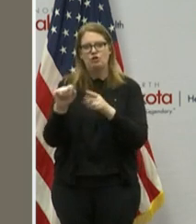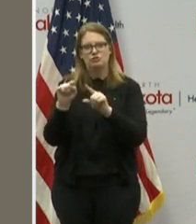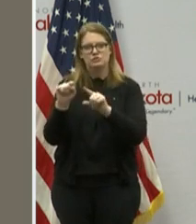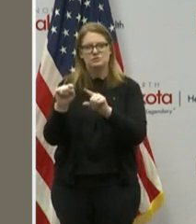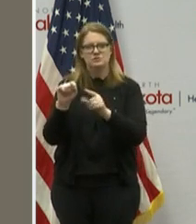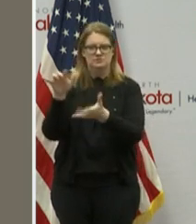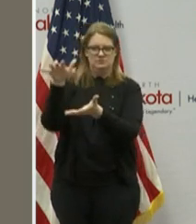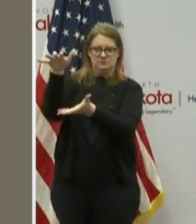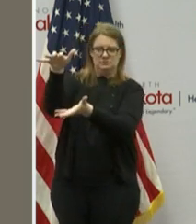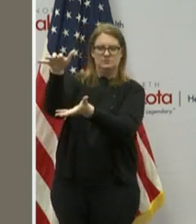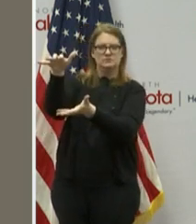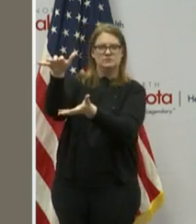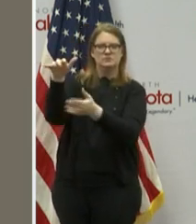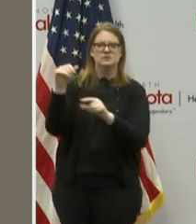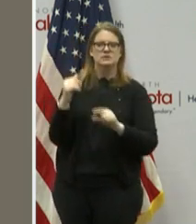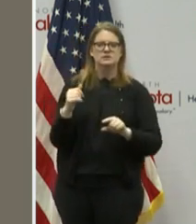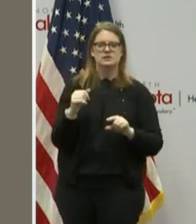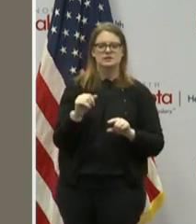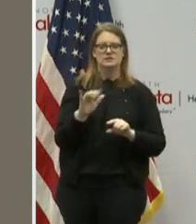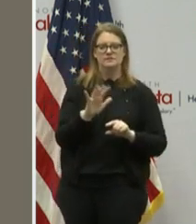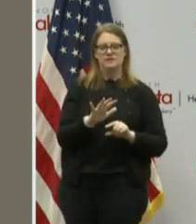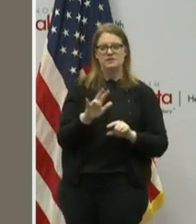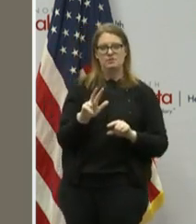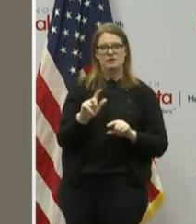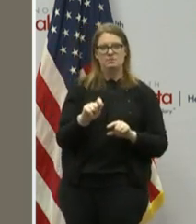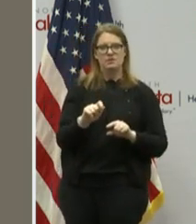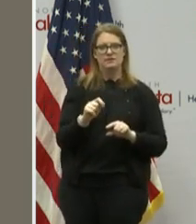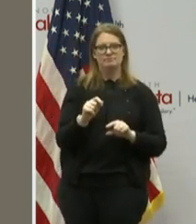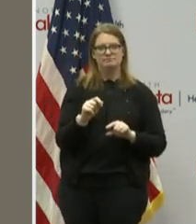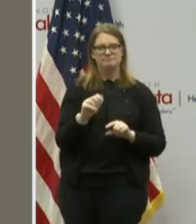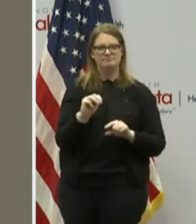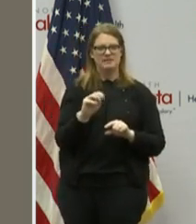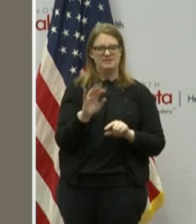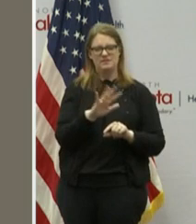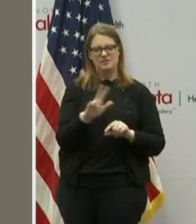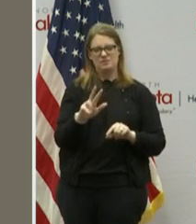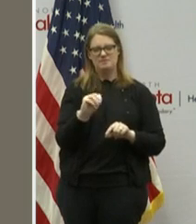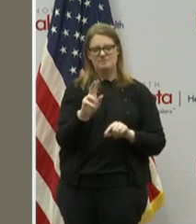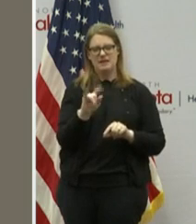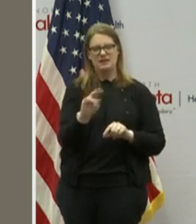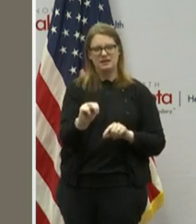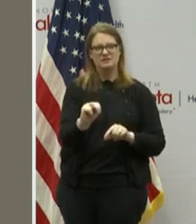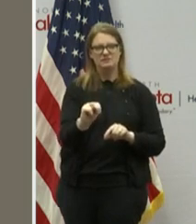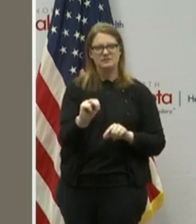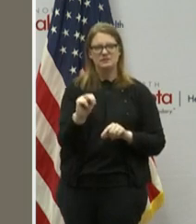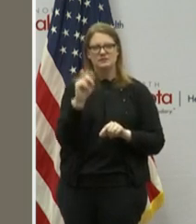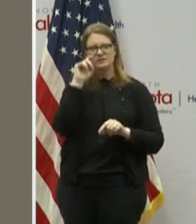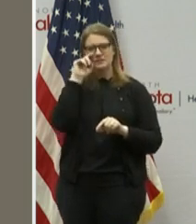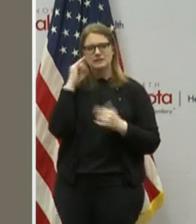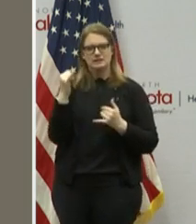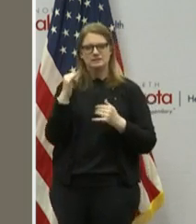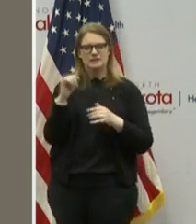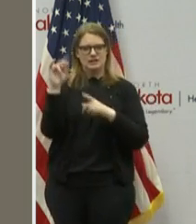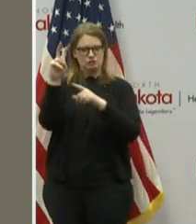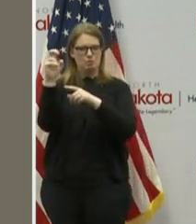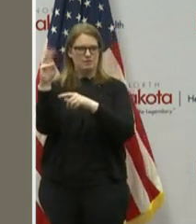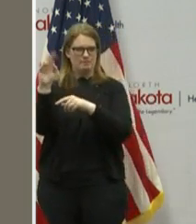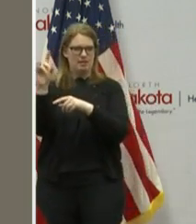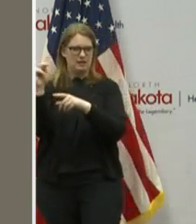FUND HAS A BALANCE OF $144 MILLION. THAT'S DOWN BY THE 51 MILLION